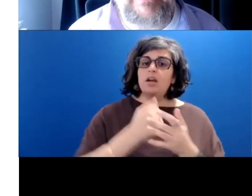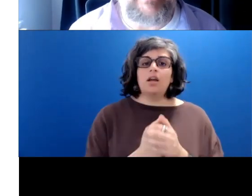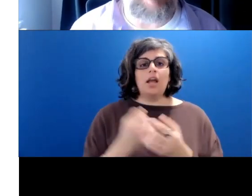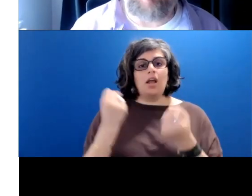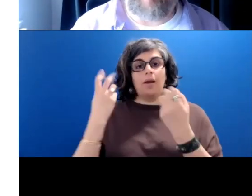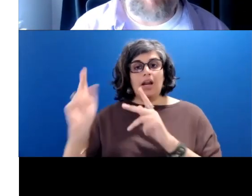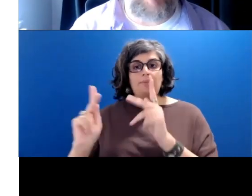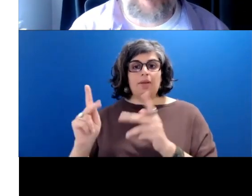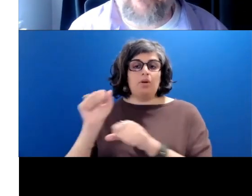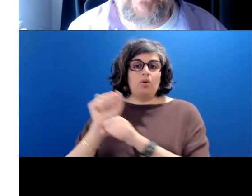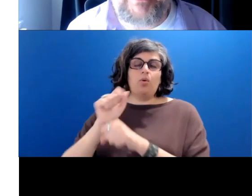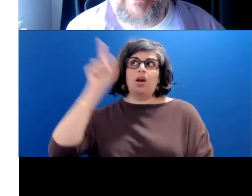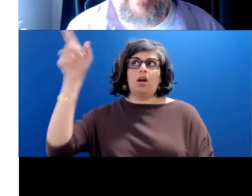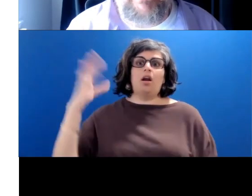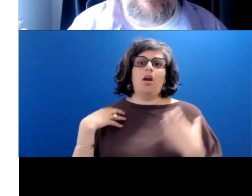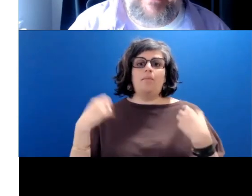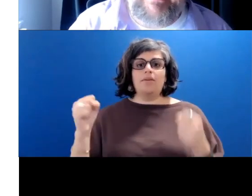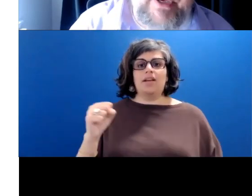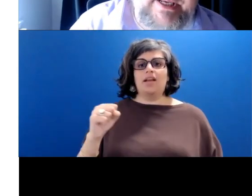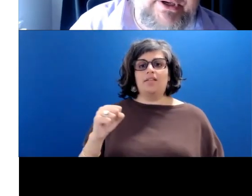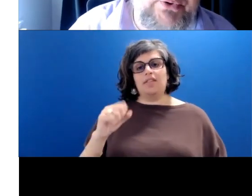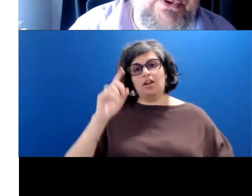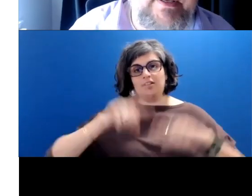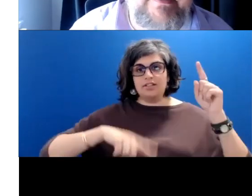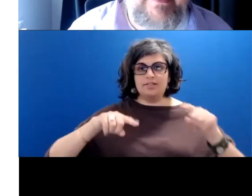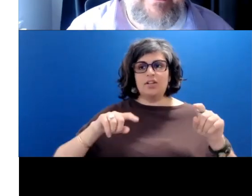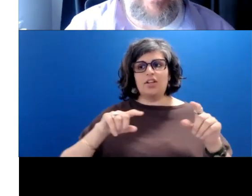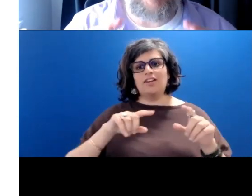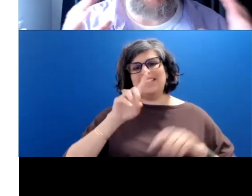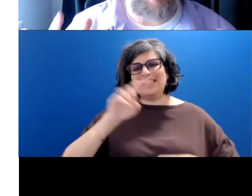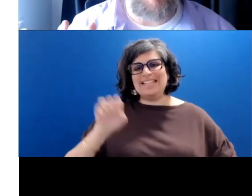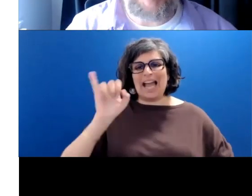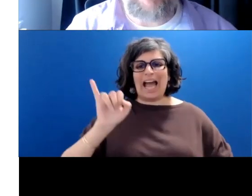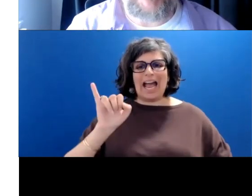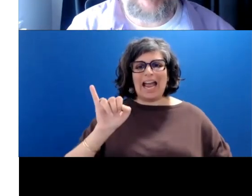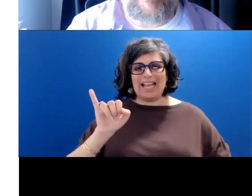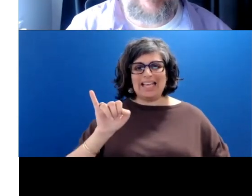like where their diversity and equity and inclusion departments have decided,